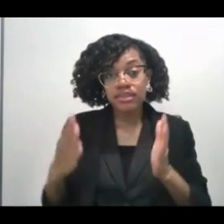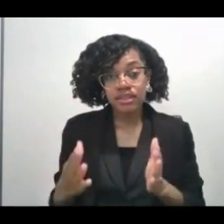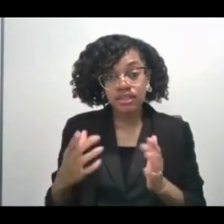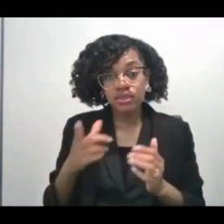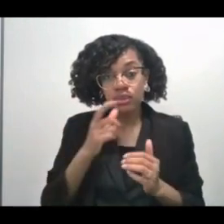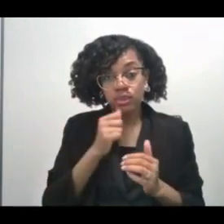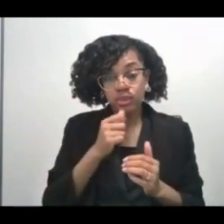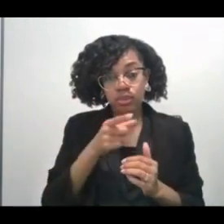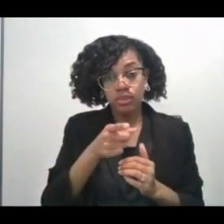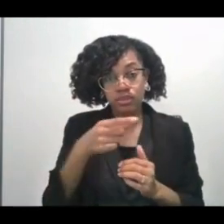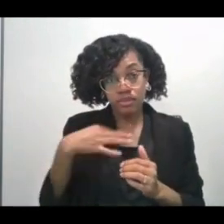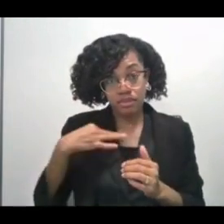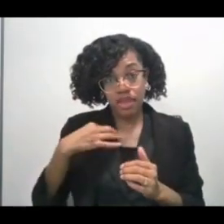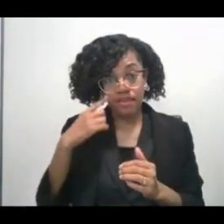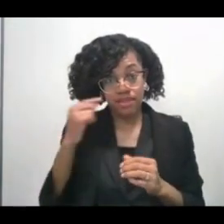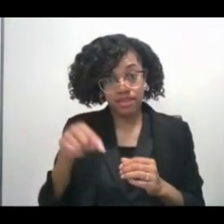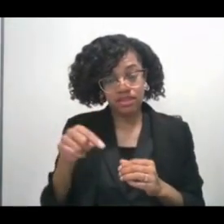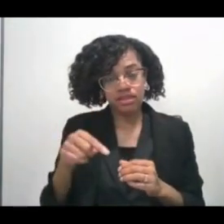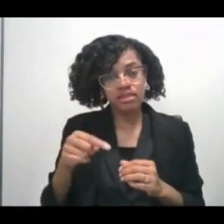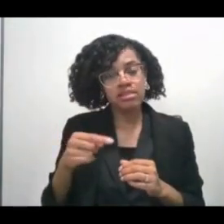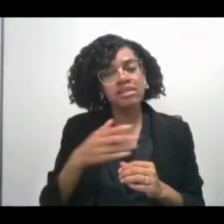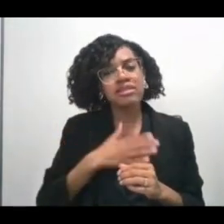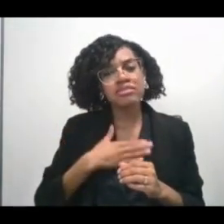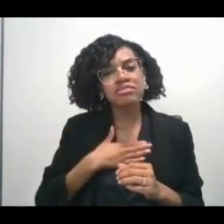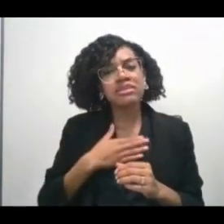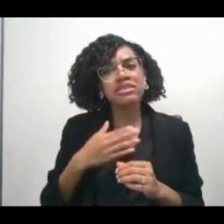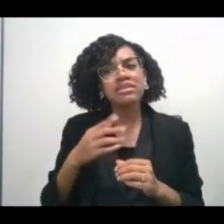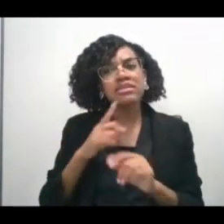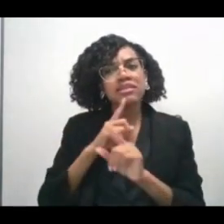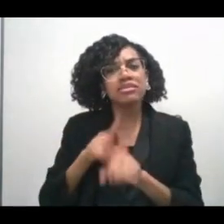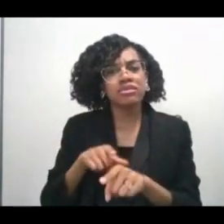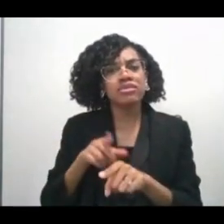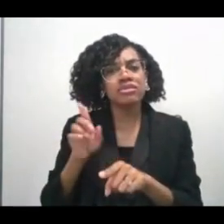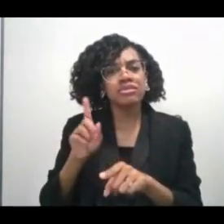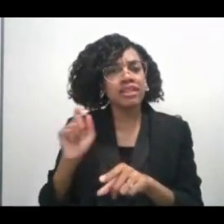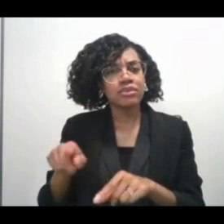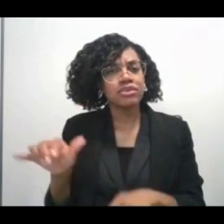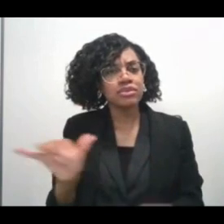question, because there isn't one standard. So we are asking